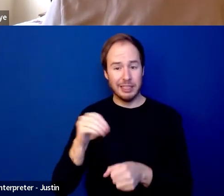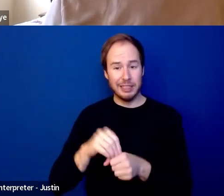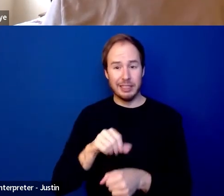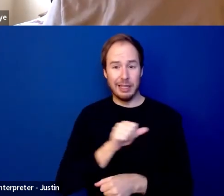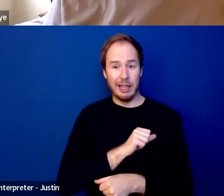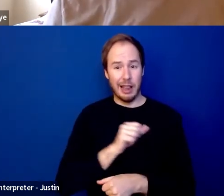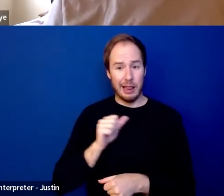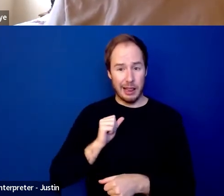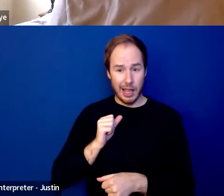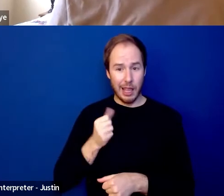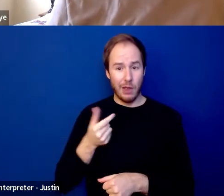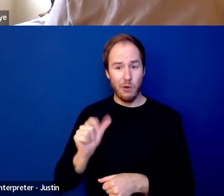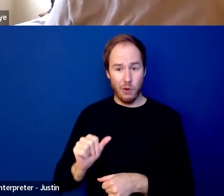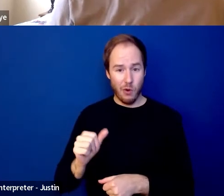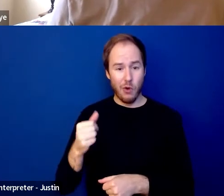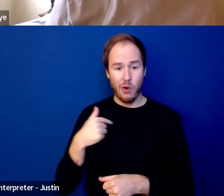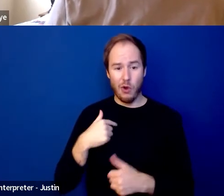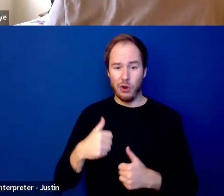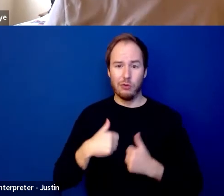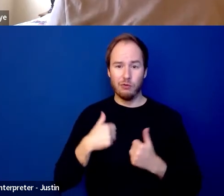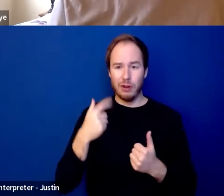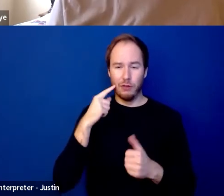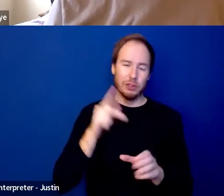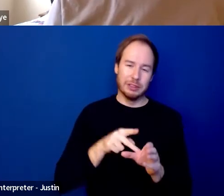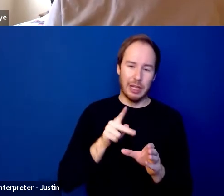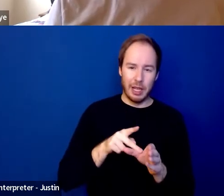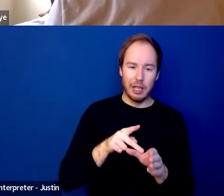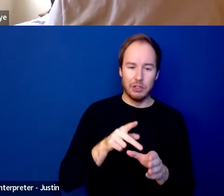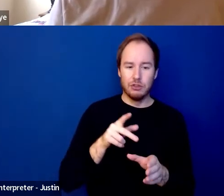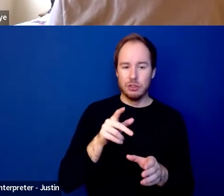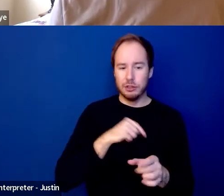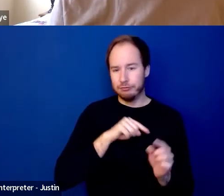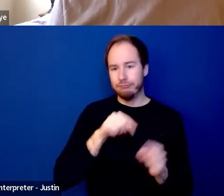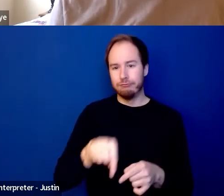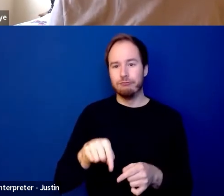in my residency program in psychiatry, starting in 2008.